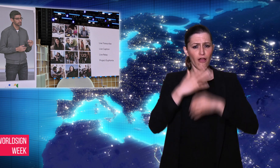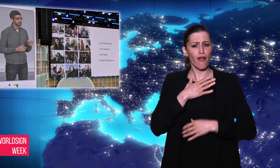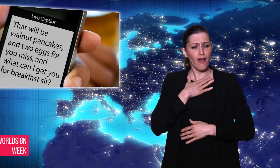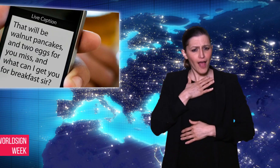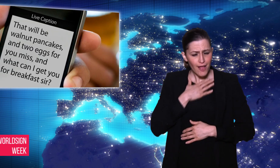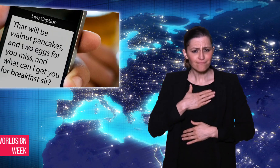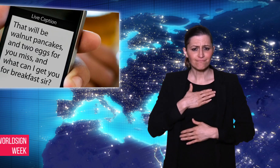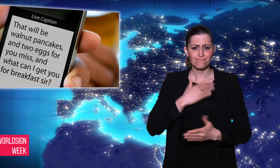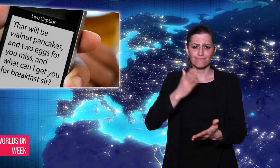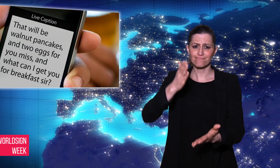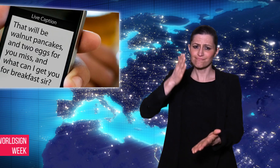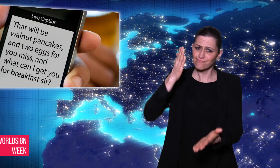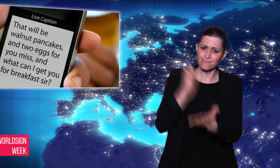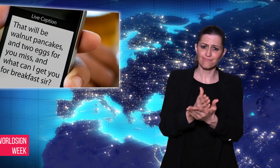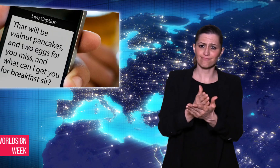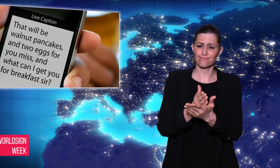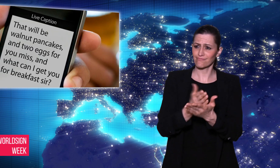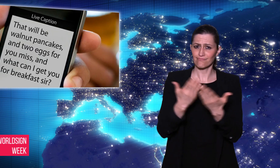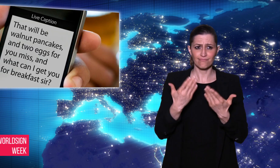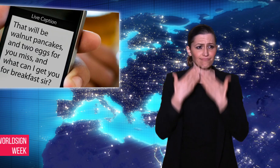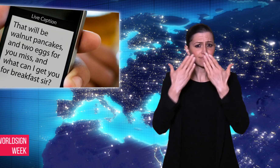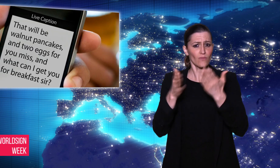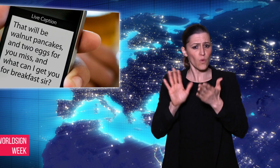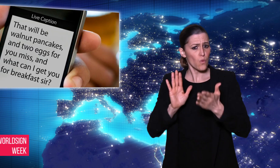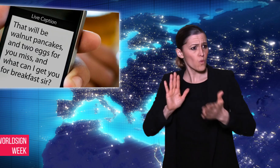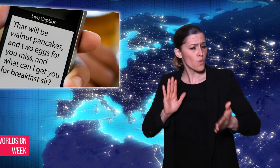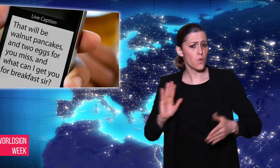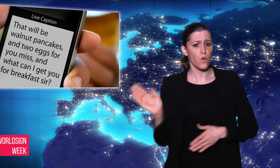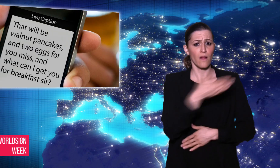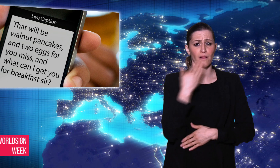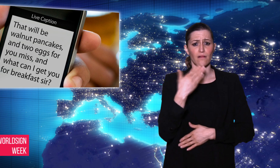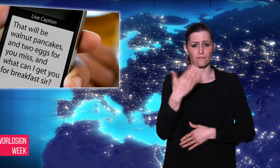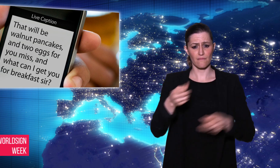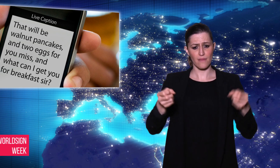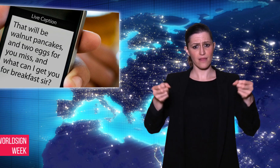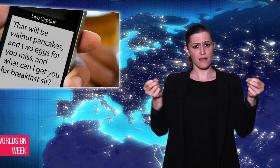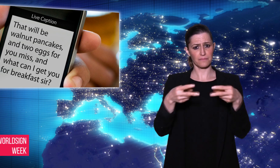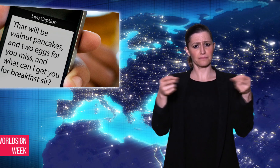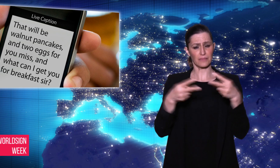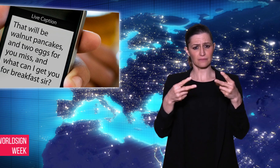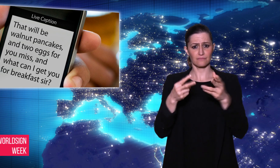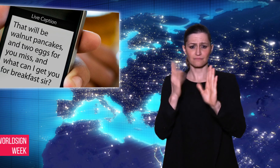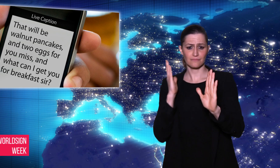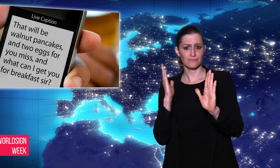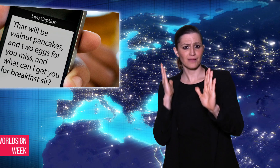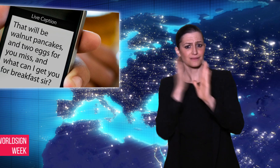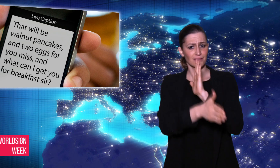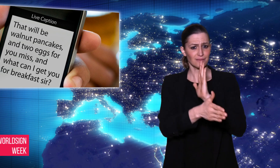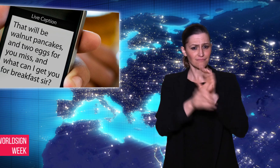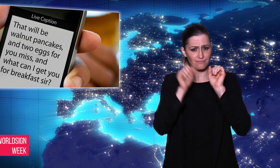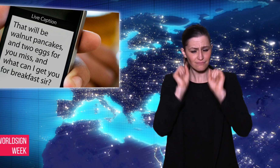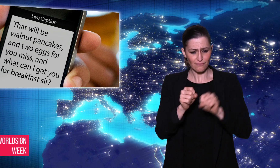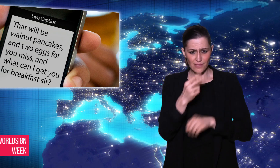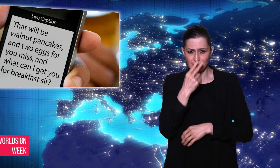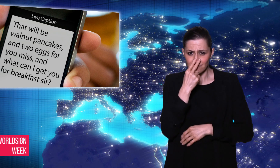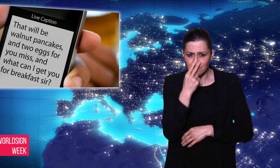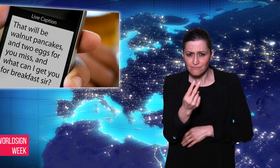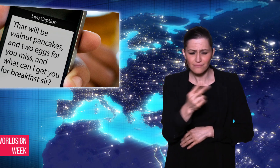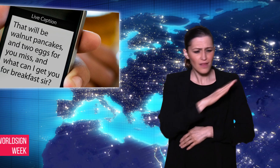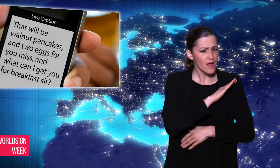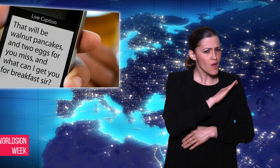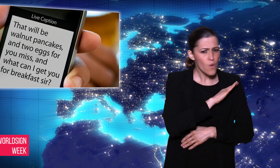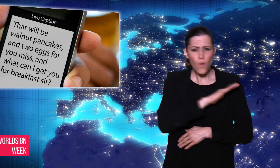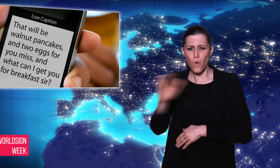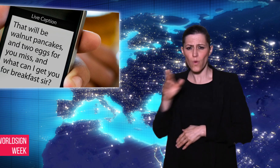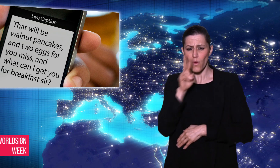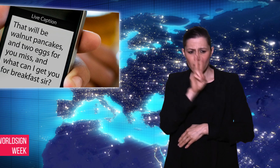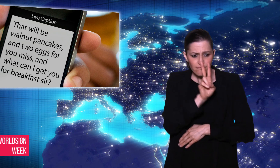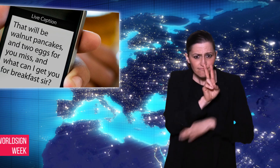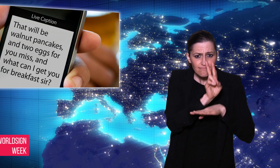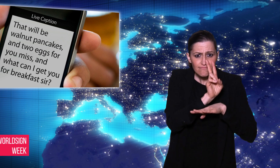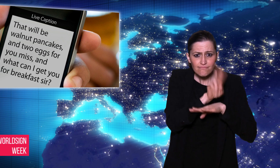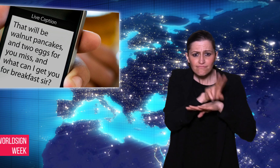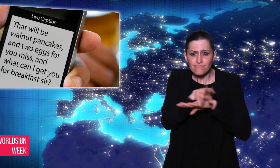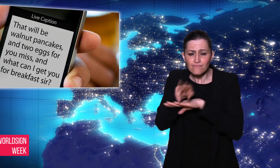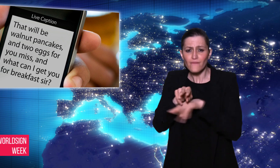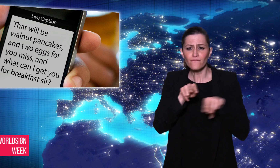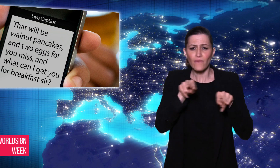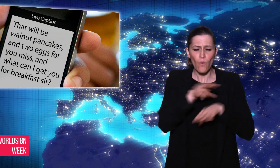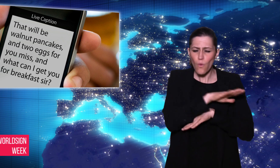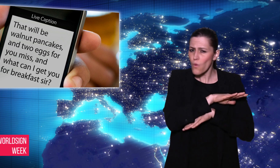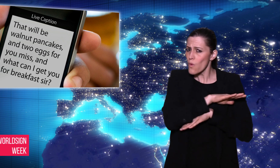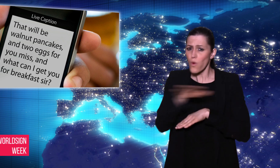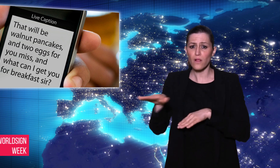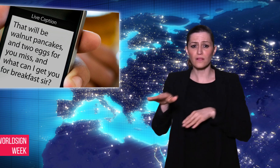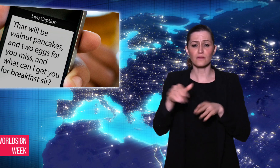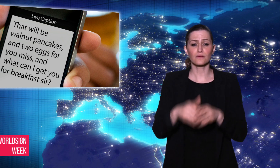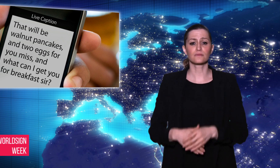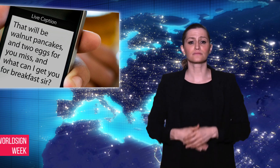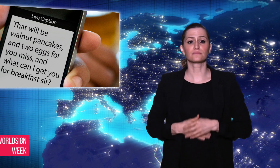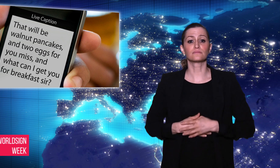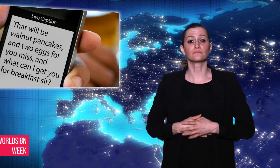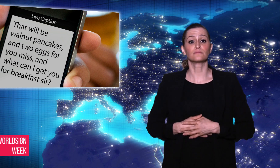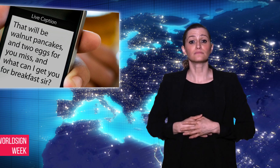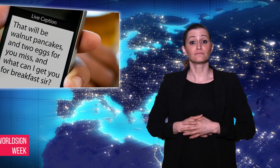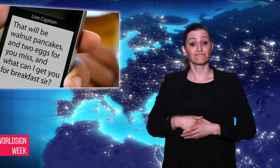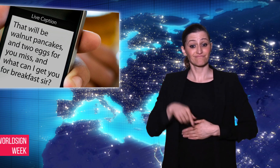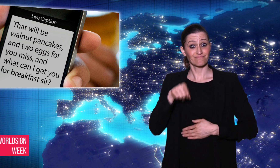Google wanted to guarantee caption access for all viewers.